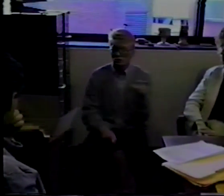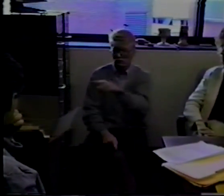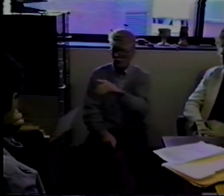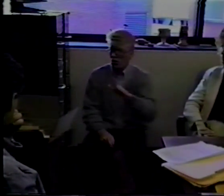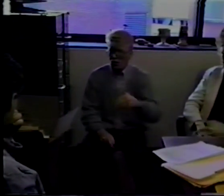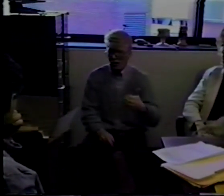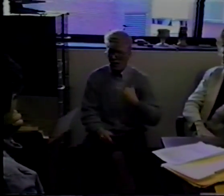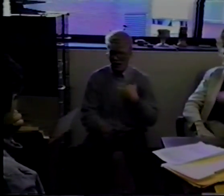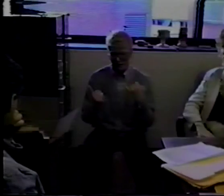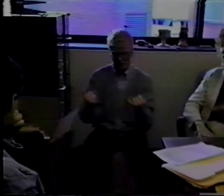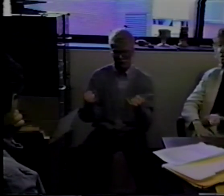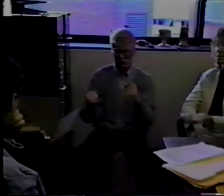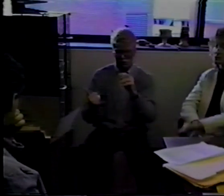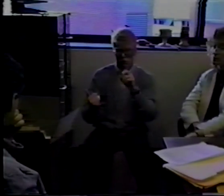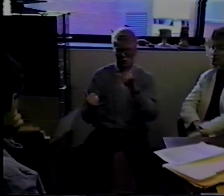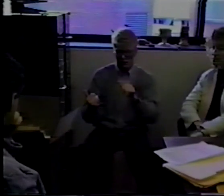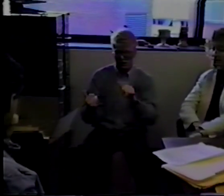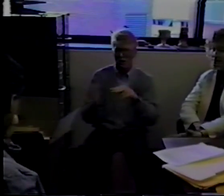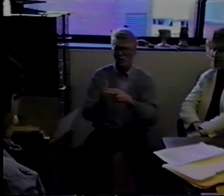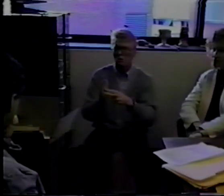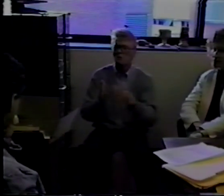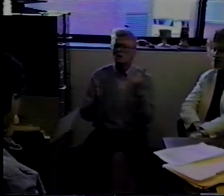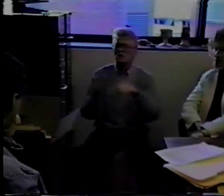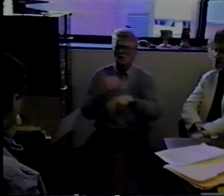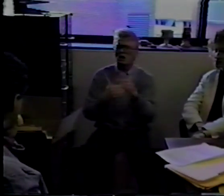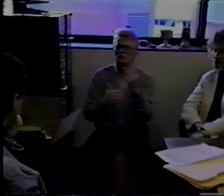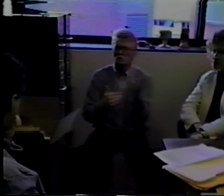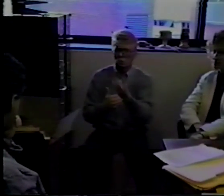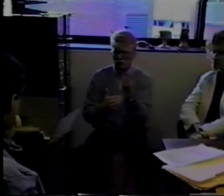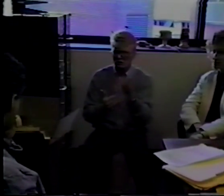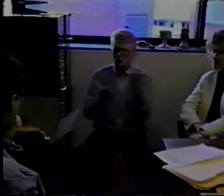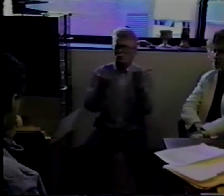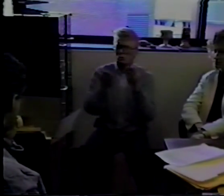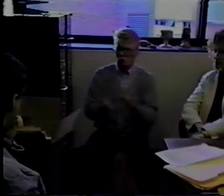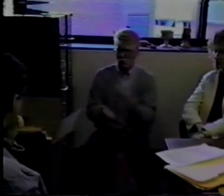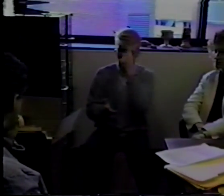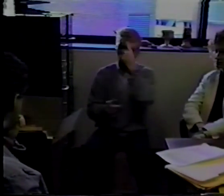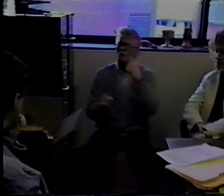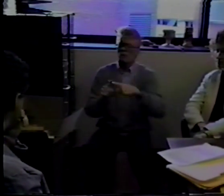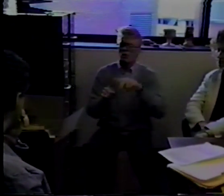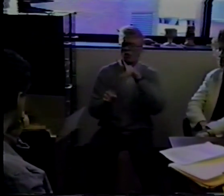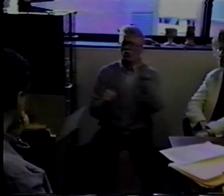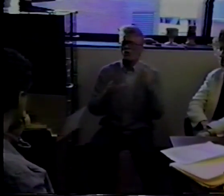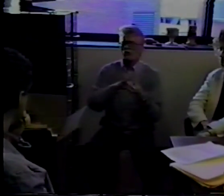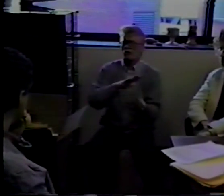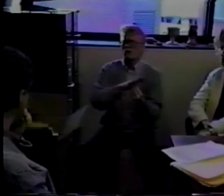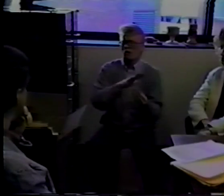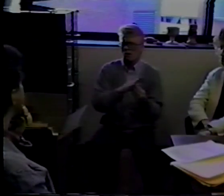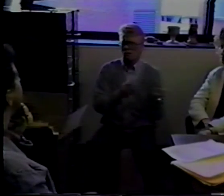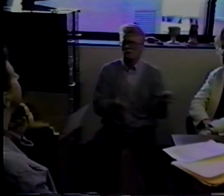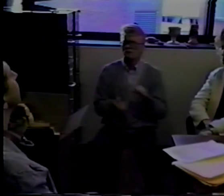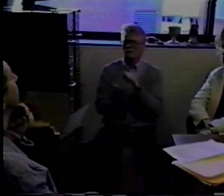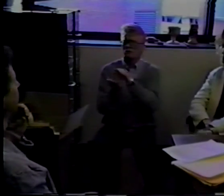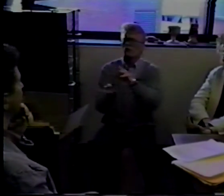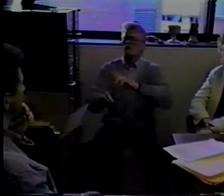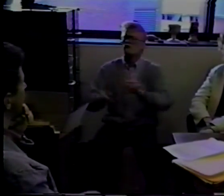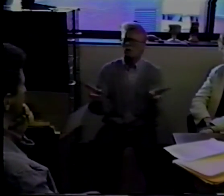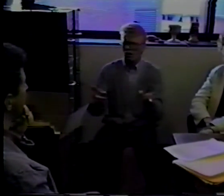just bring it in next Wednesday and 30 copies. That's what we'll do.